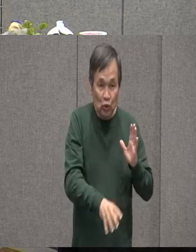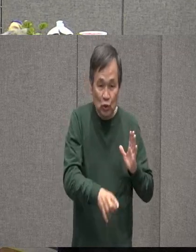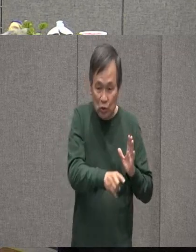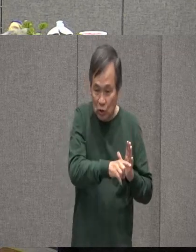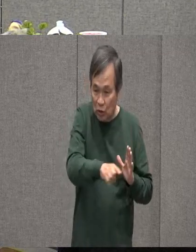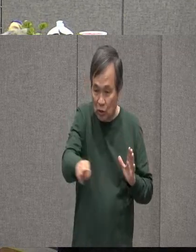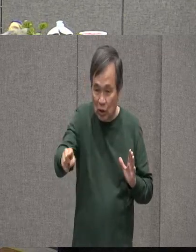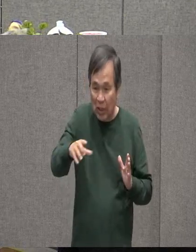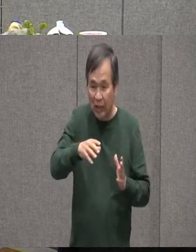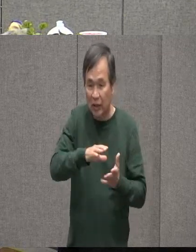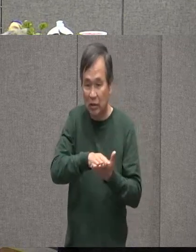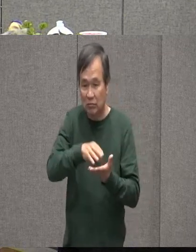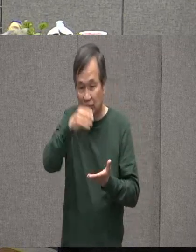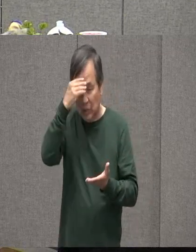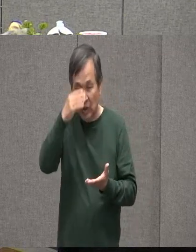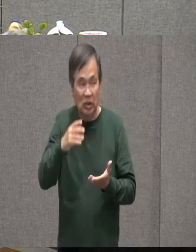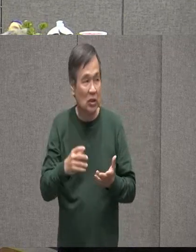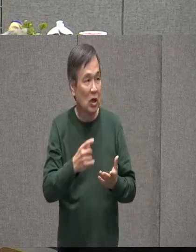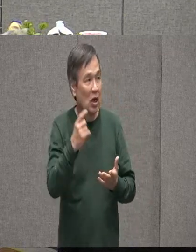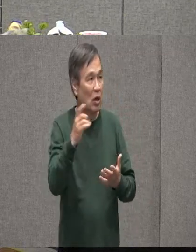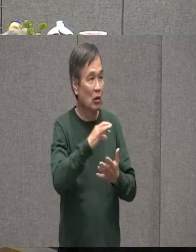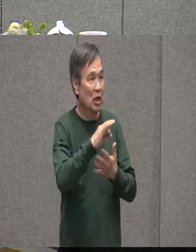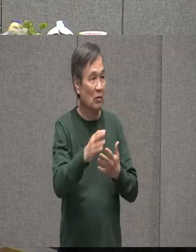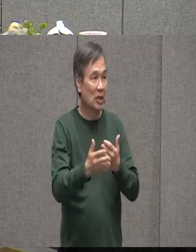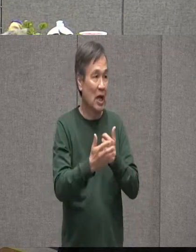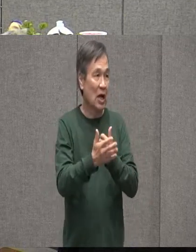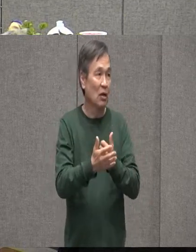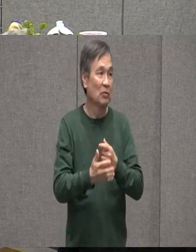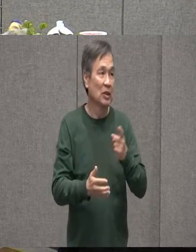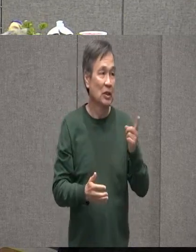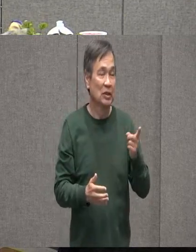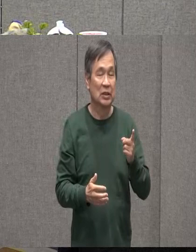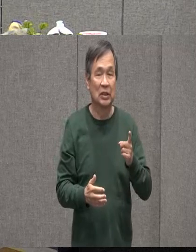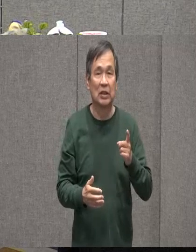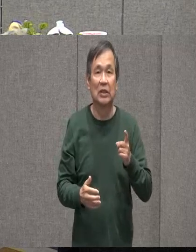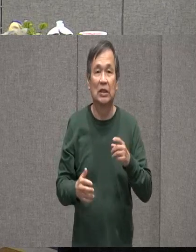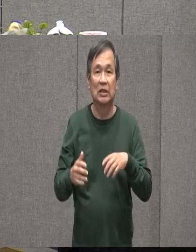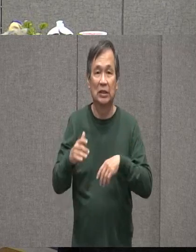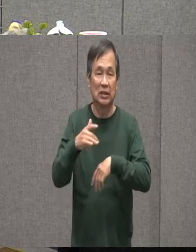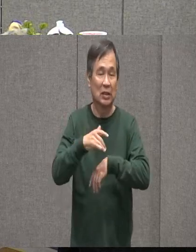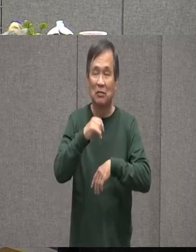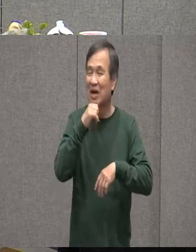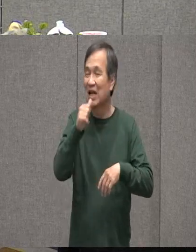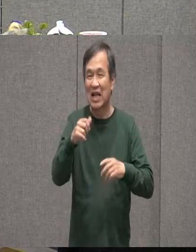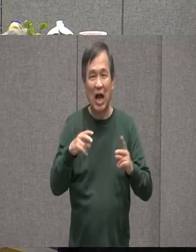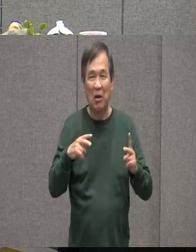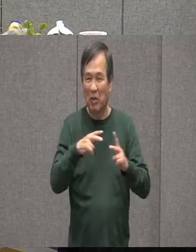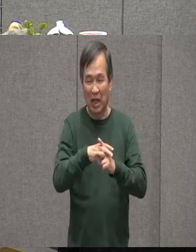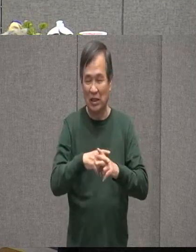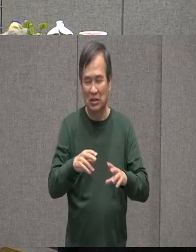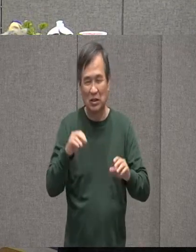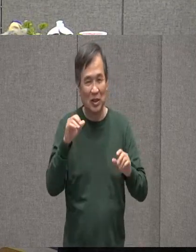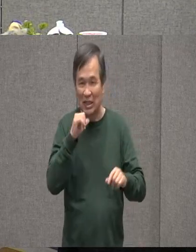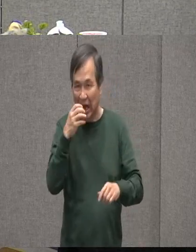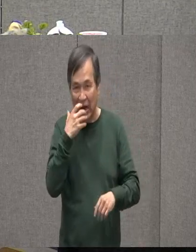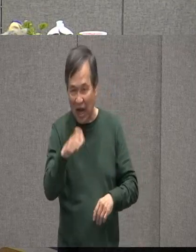It's always optional, I'm there to assist. This silvery part, mine's not plugged in so I can touch this and it's okay